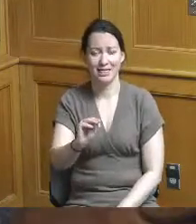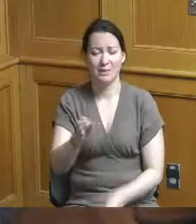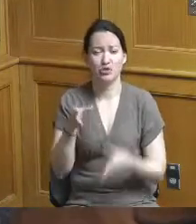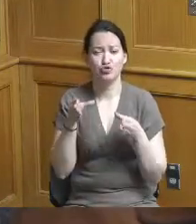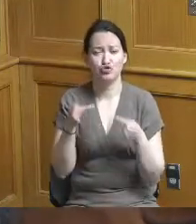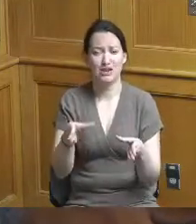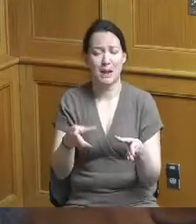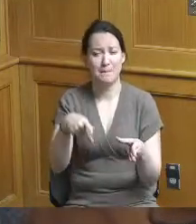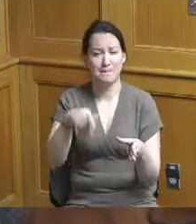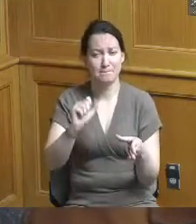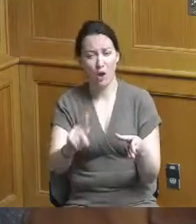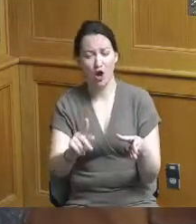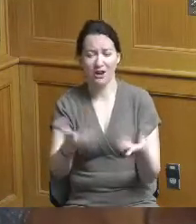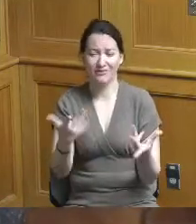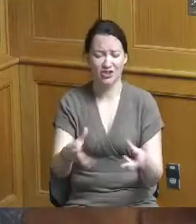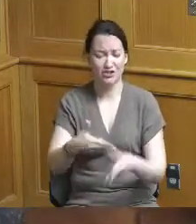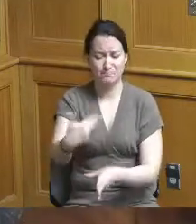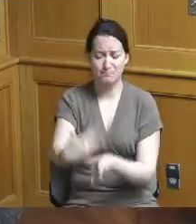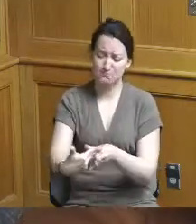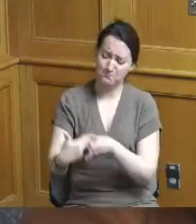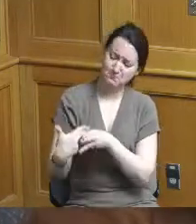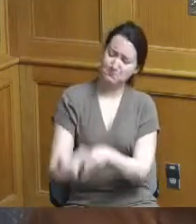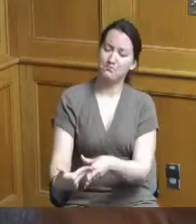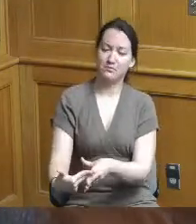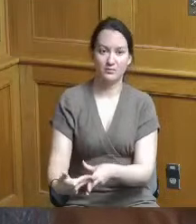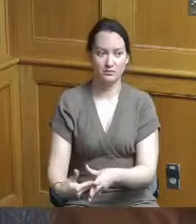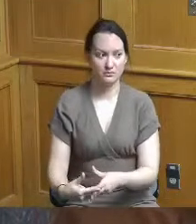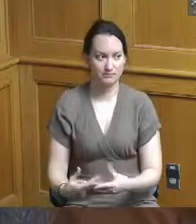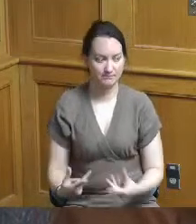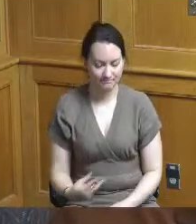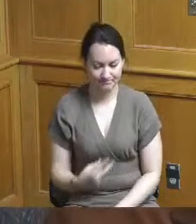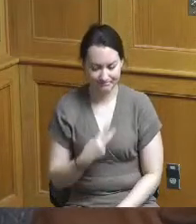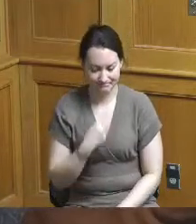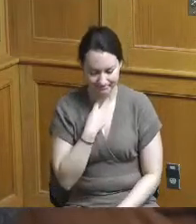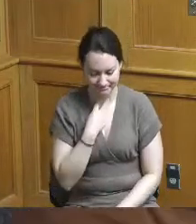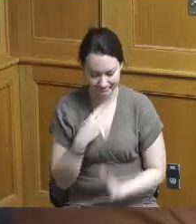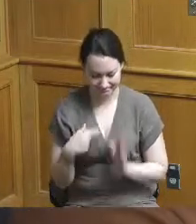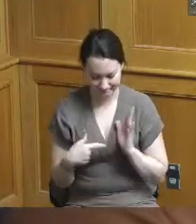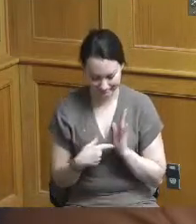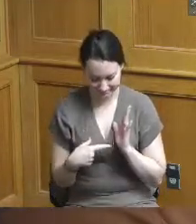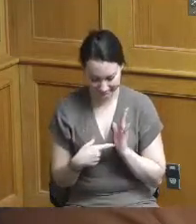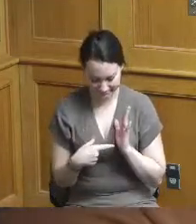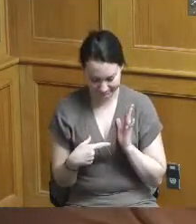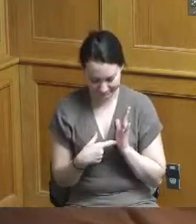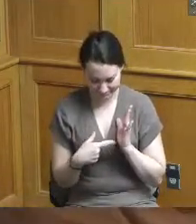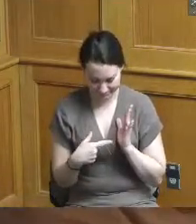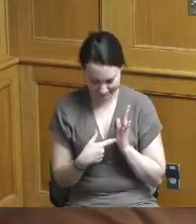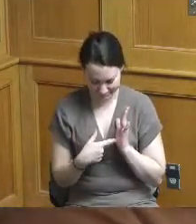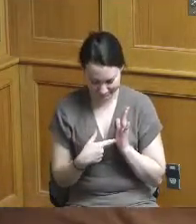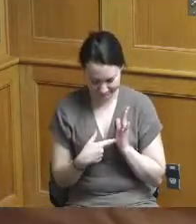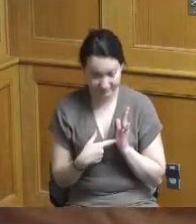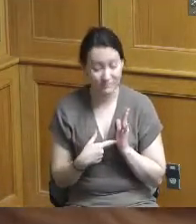they've already named it and we're stuck with a bunch of bills and people will hold me to a